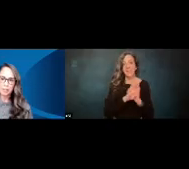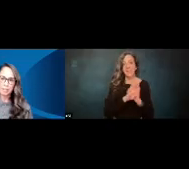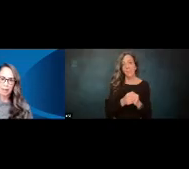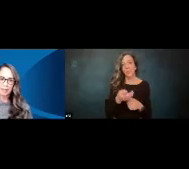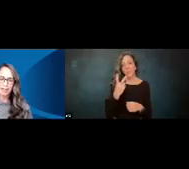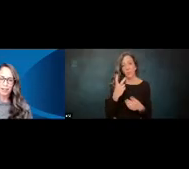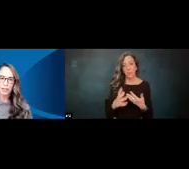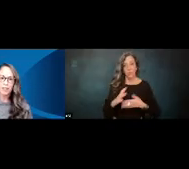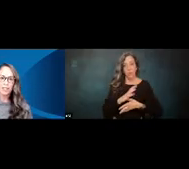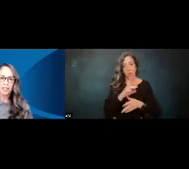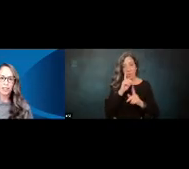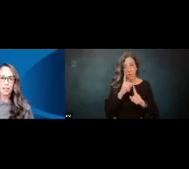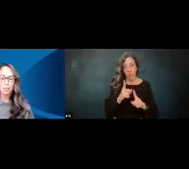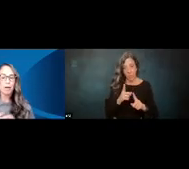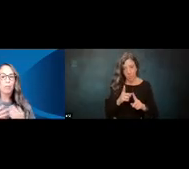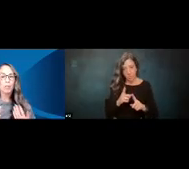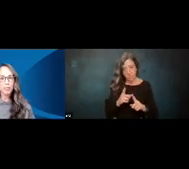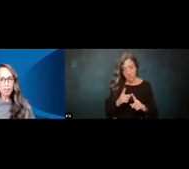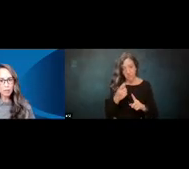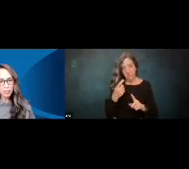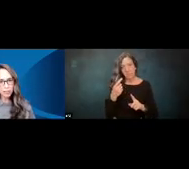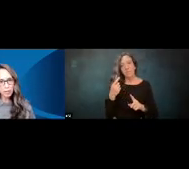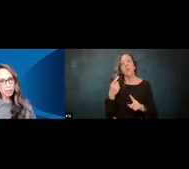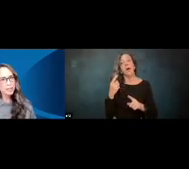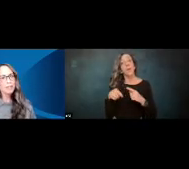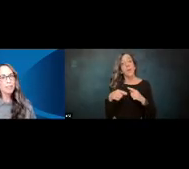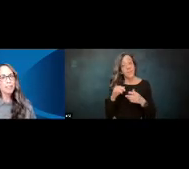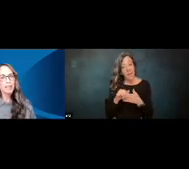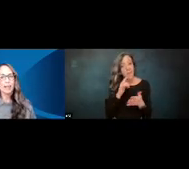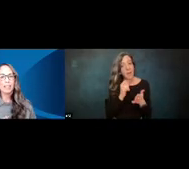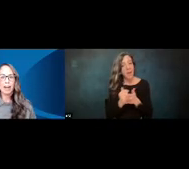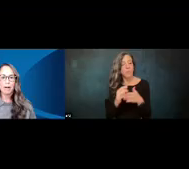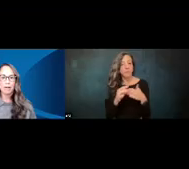goals in mind that drove decisions about which information would be included and